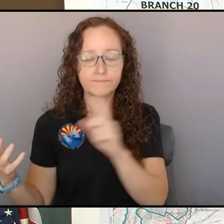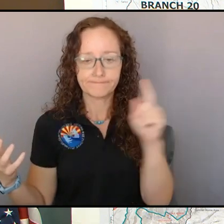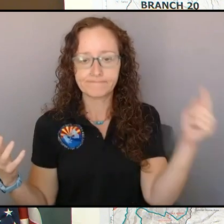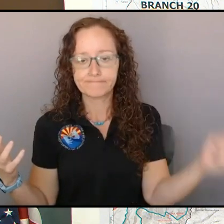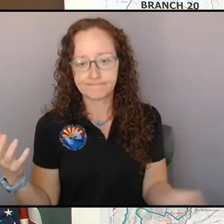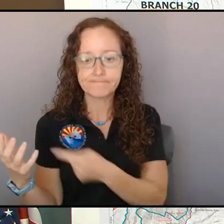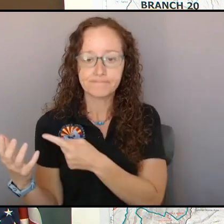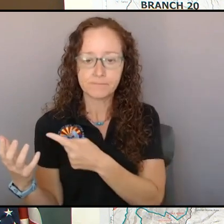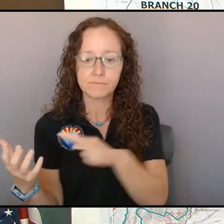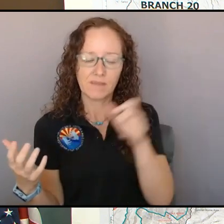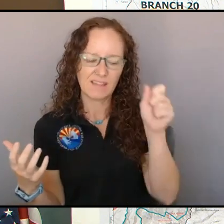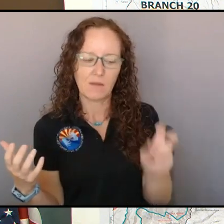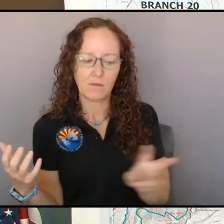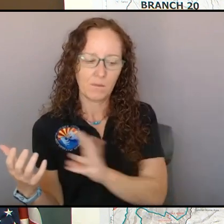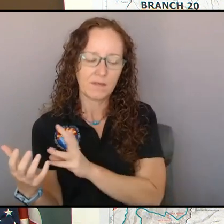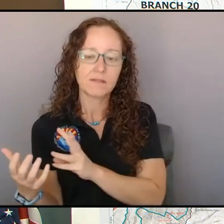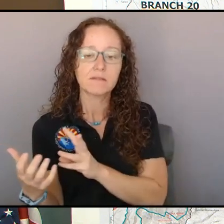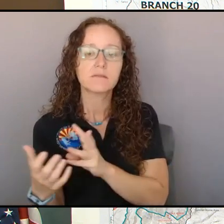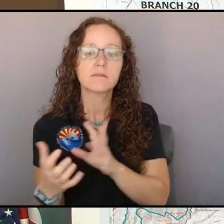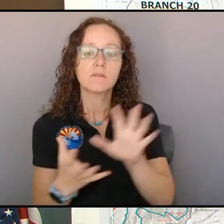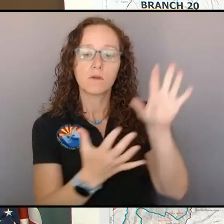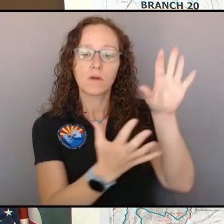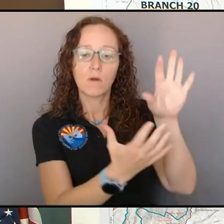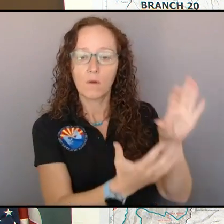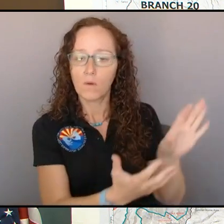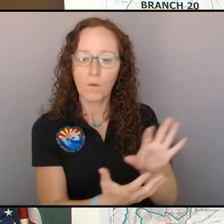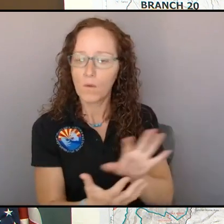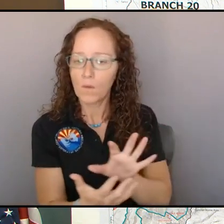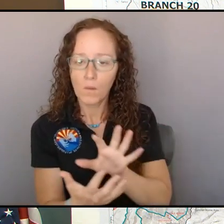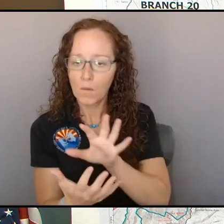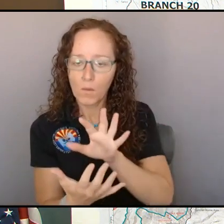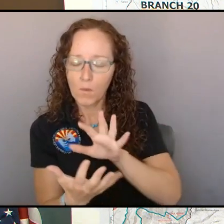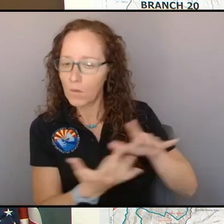the Northeast Highlands and started pursuing a more east